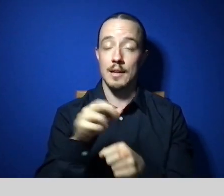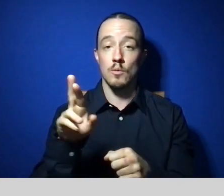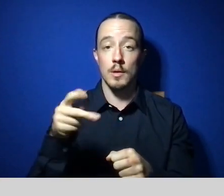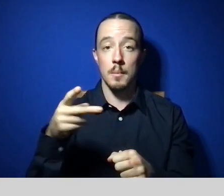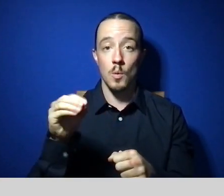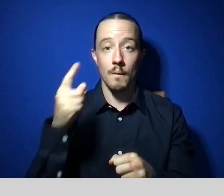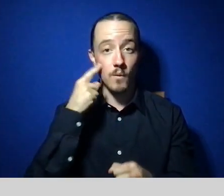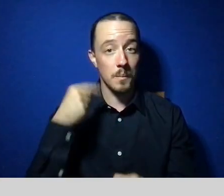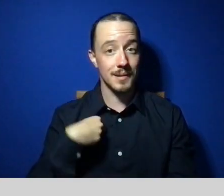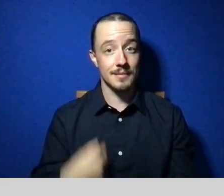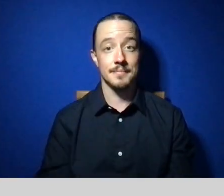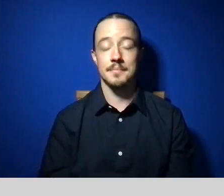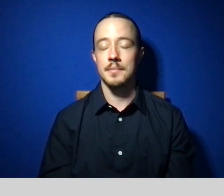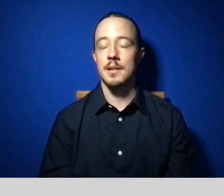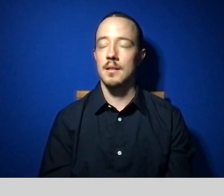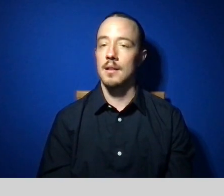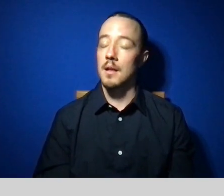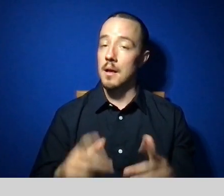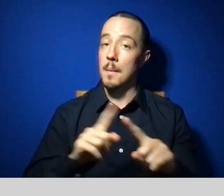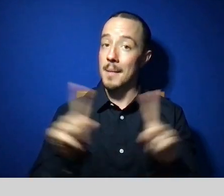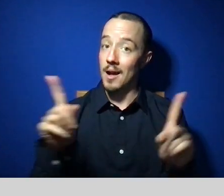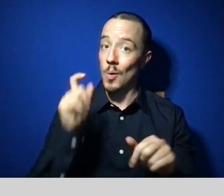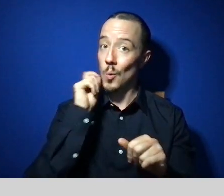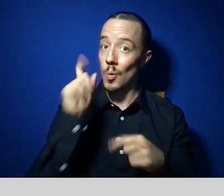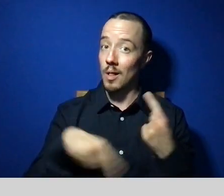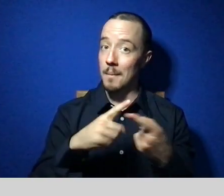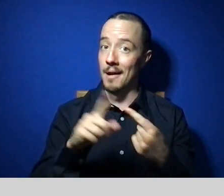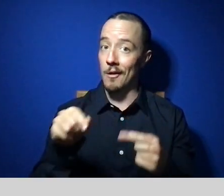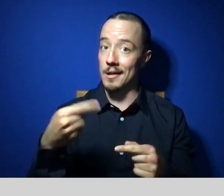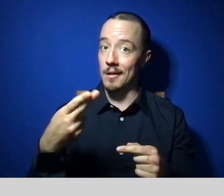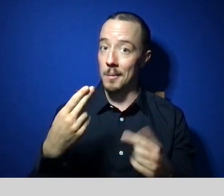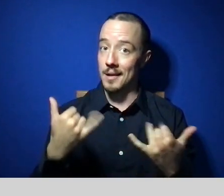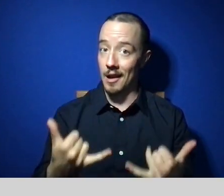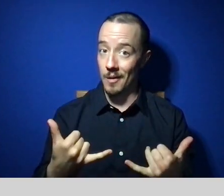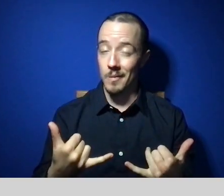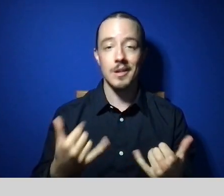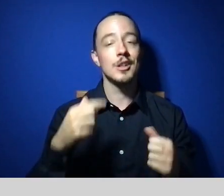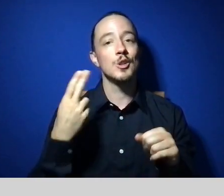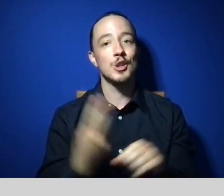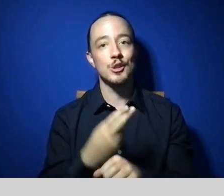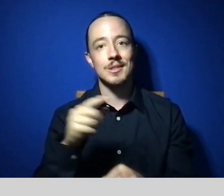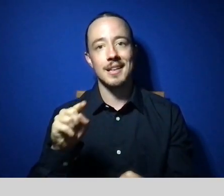But the really neat thing about GitHub these days is you can use GitHub actions to run your tests for you.